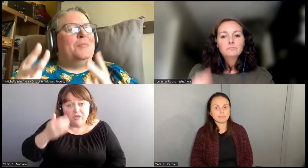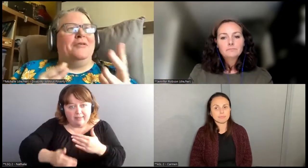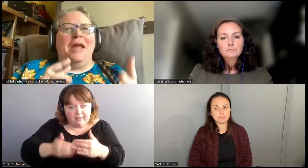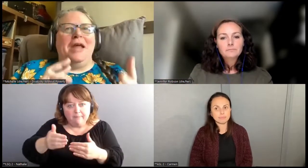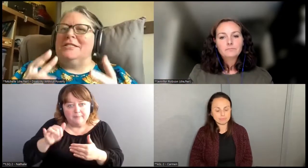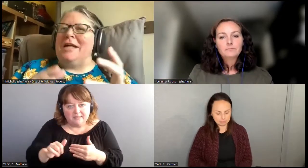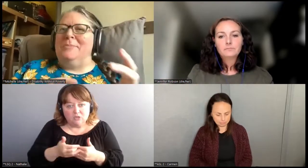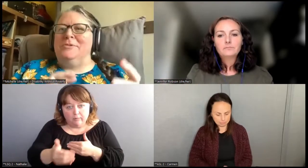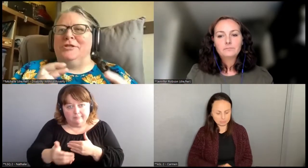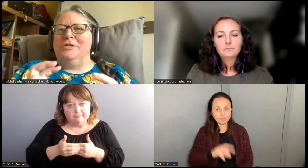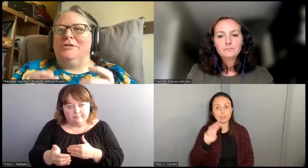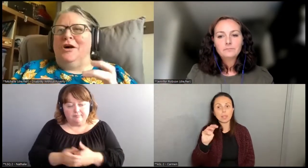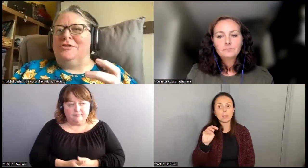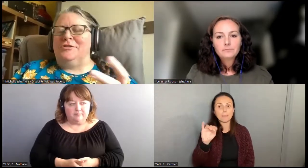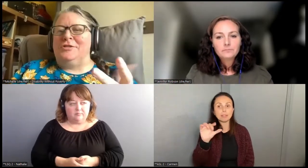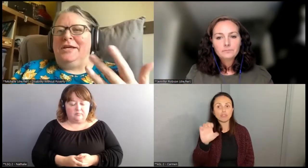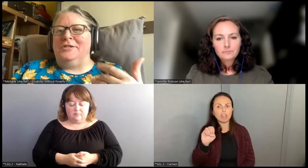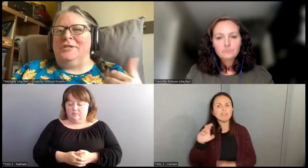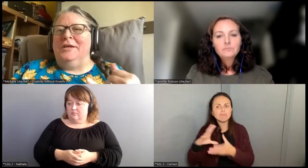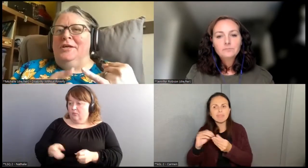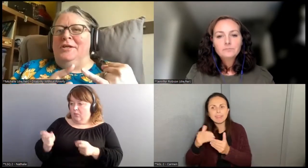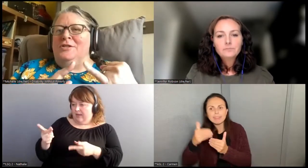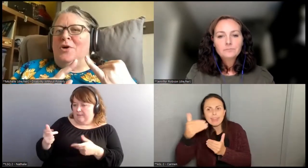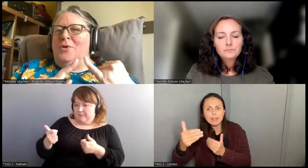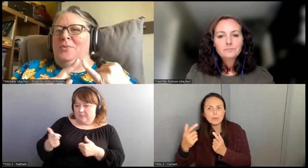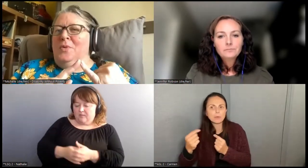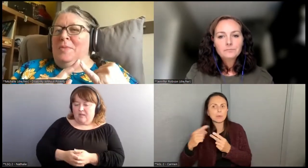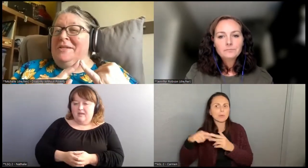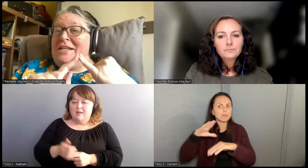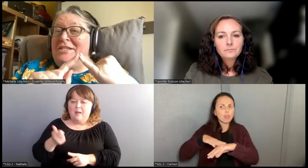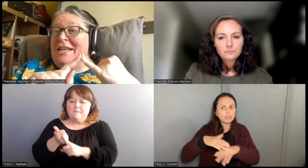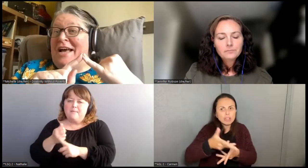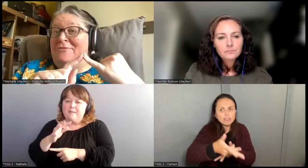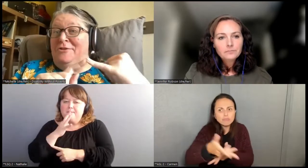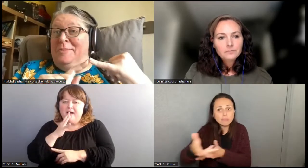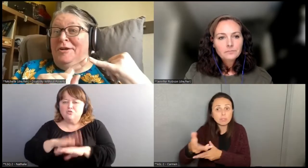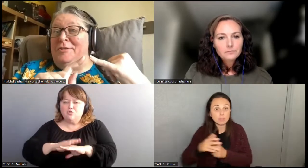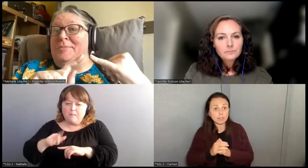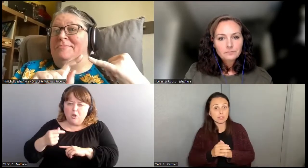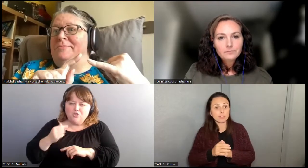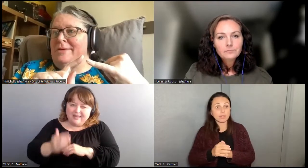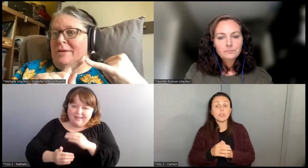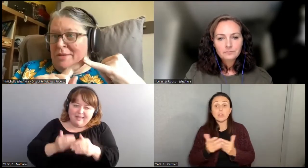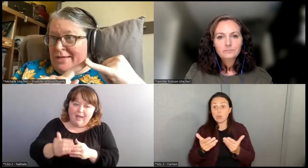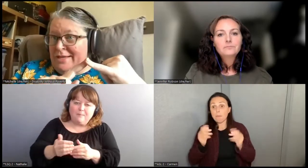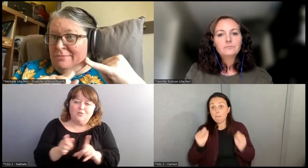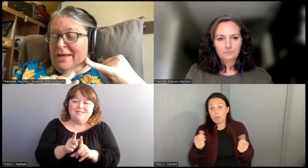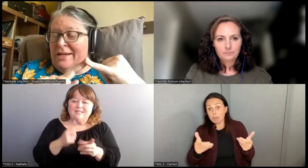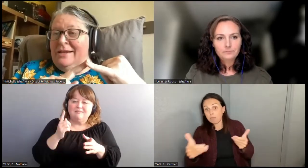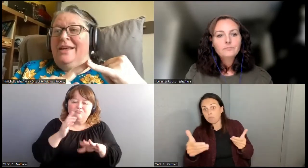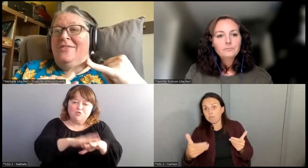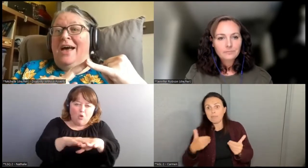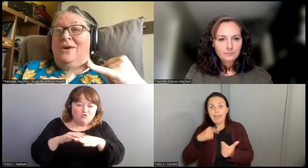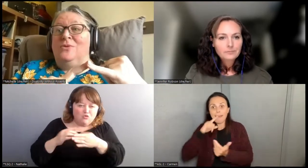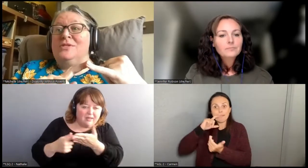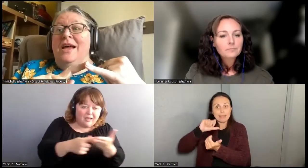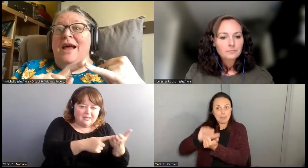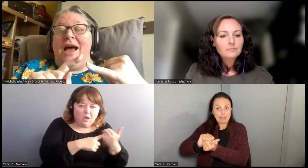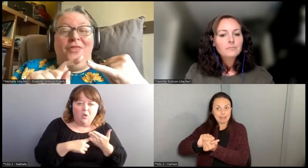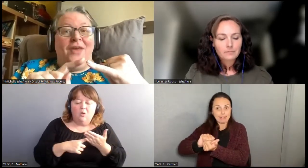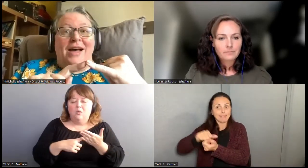ABOUT NEXT STEPS AND CONSULTATION, SO WE POTENTIALLY HAVE COMING UP COMMITTEE IN THE HOUSE. AND